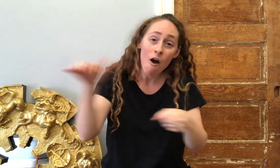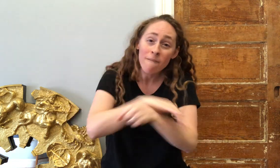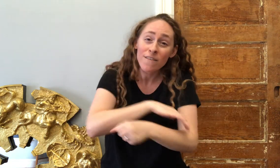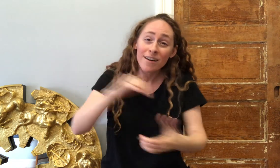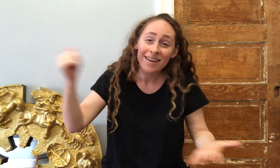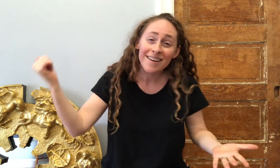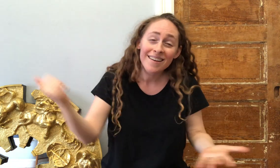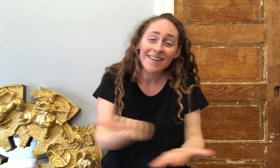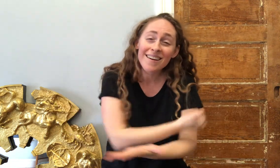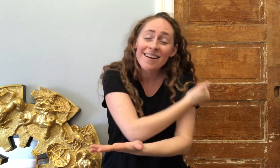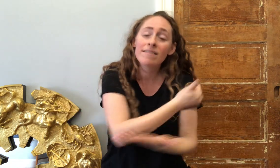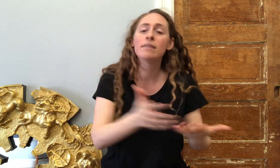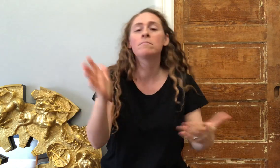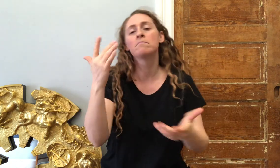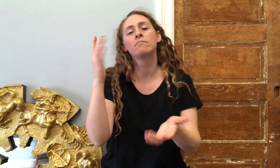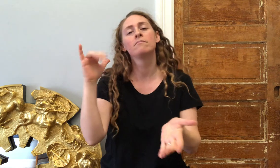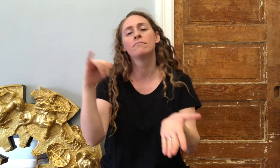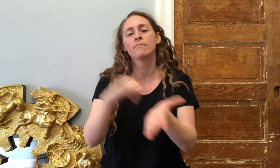It would be impossible to go through everything.